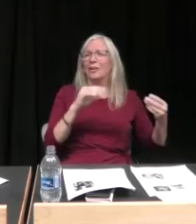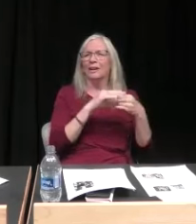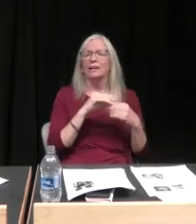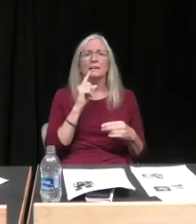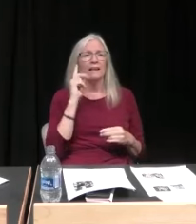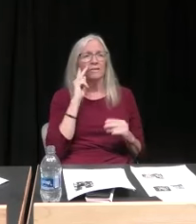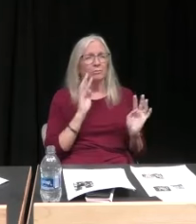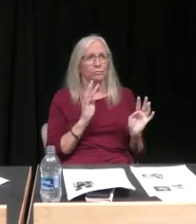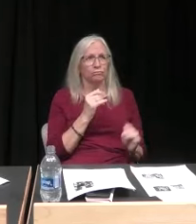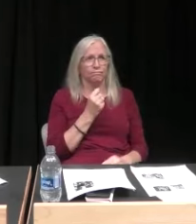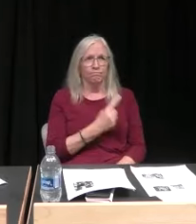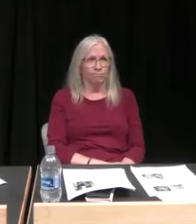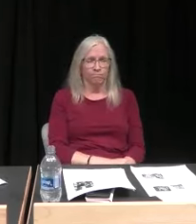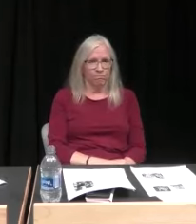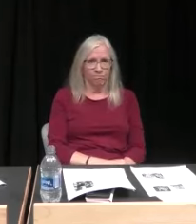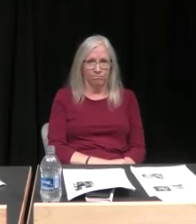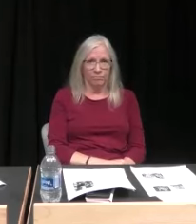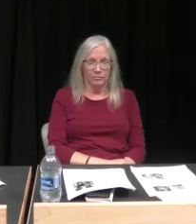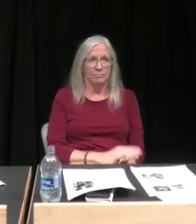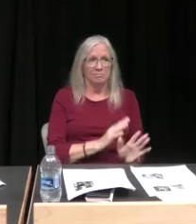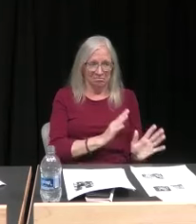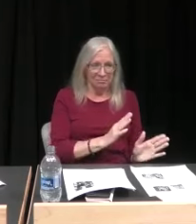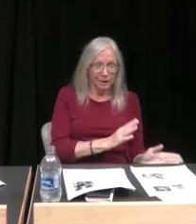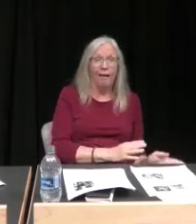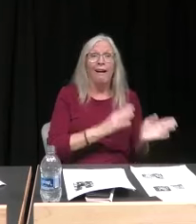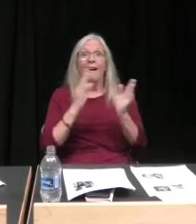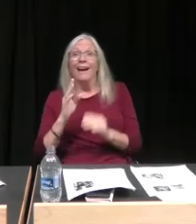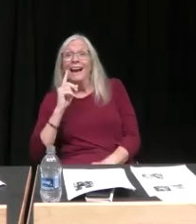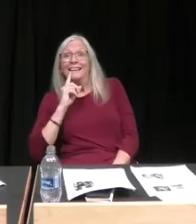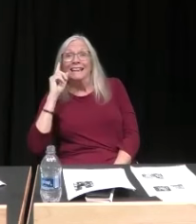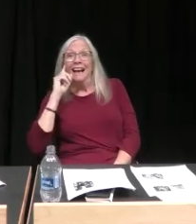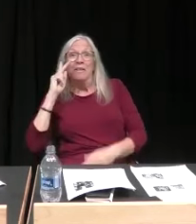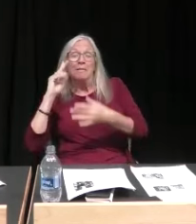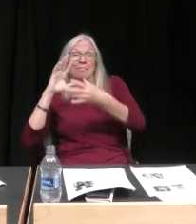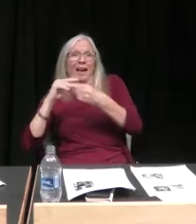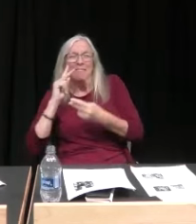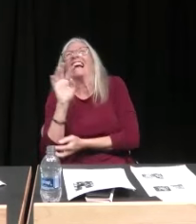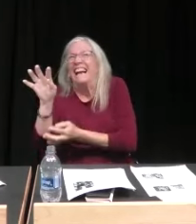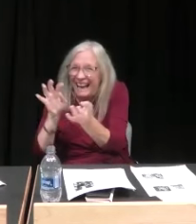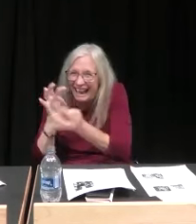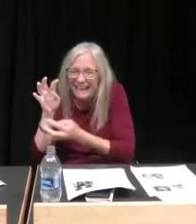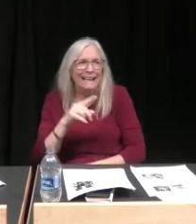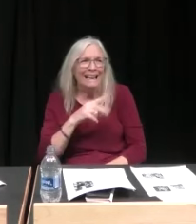about you know comedy in the hearing Community like there are so many times deaf individuals